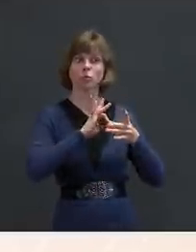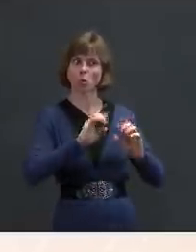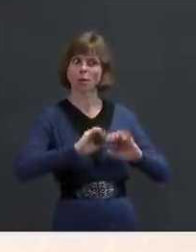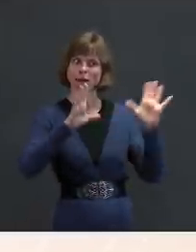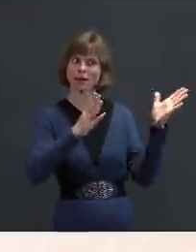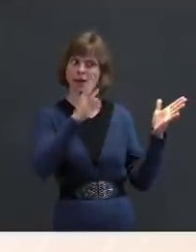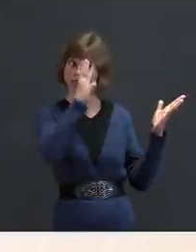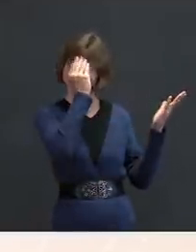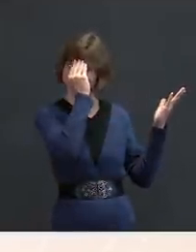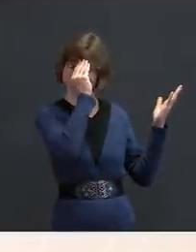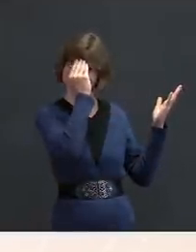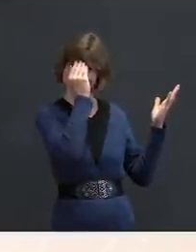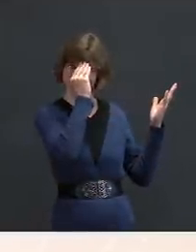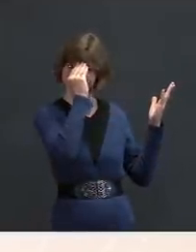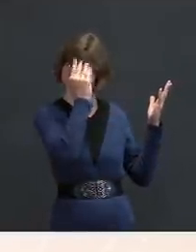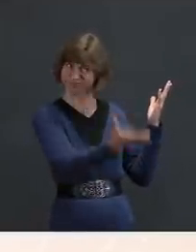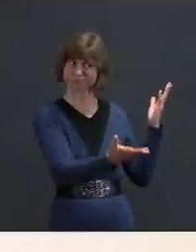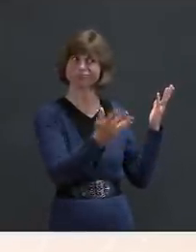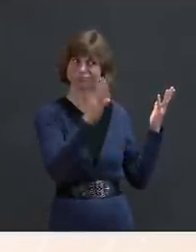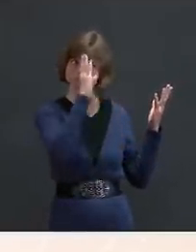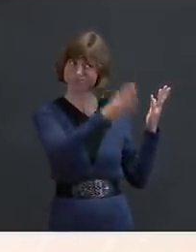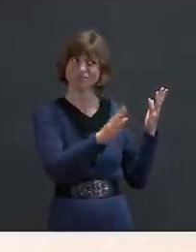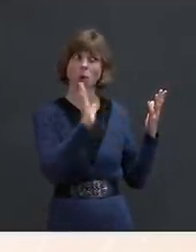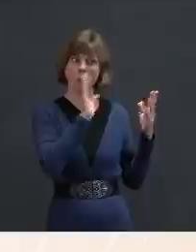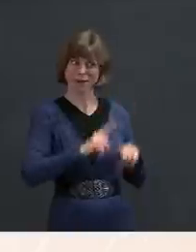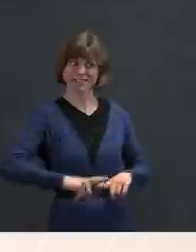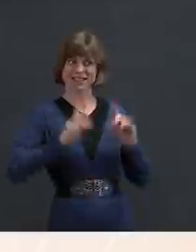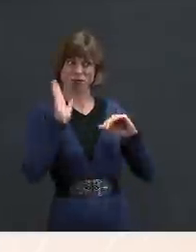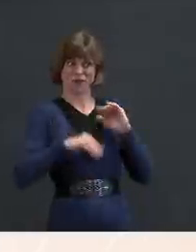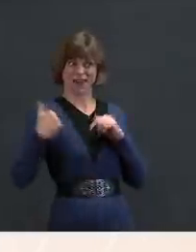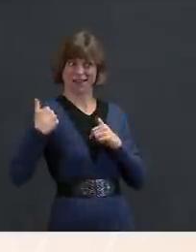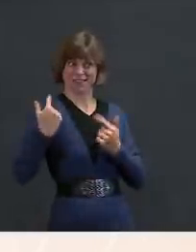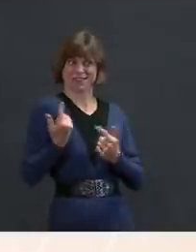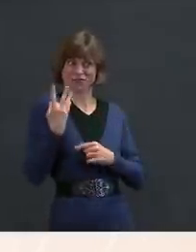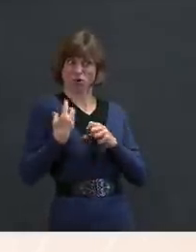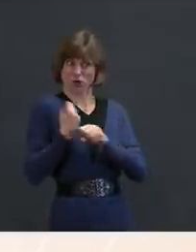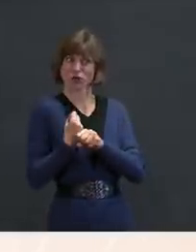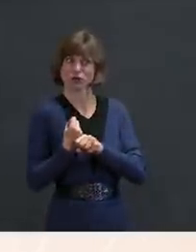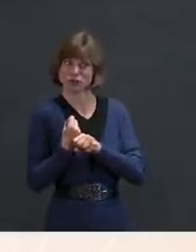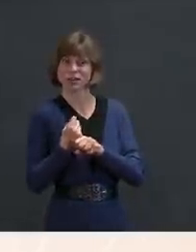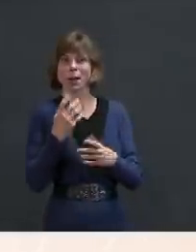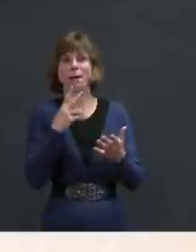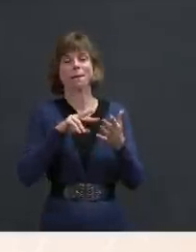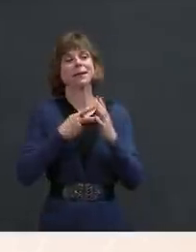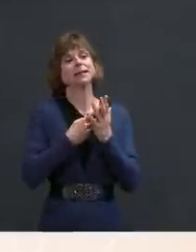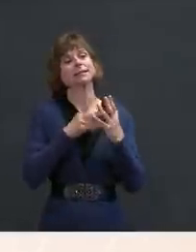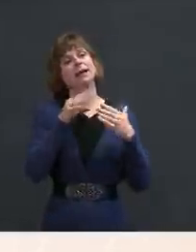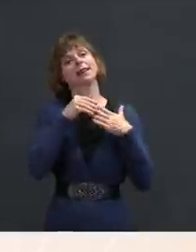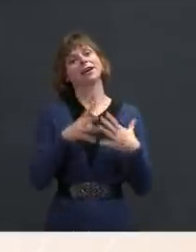from how it was approached over the last four years. That means counterpart-to- counterpart conversations. That means not holding back,